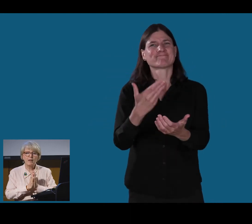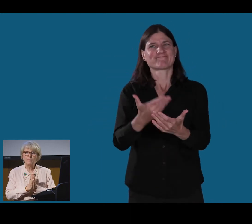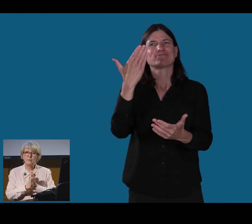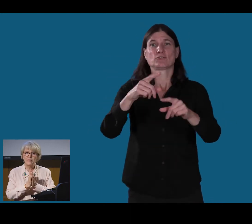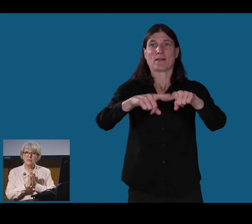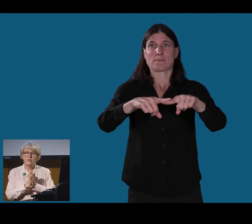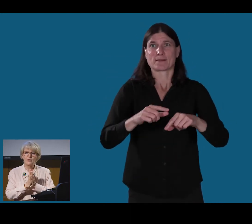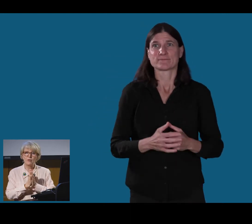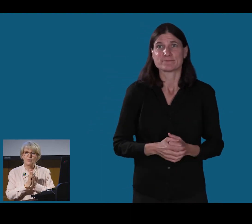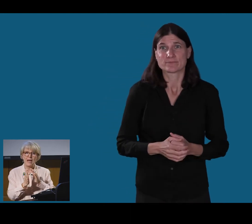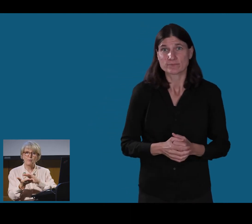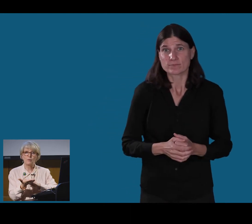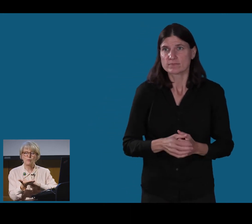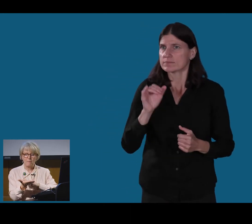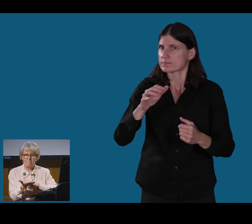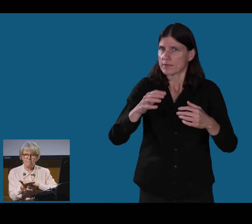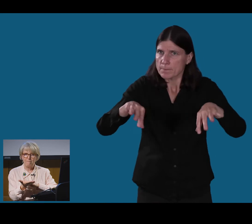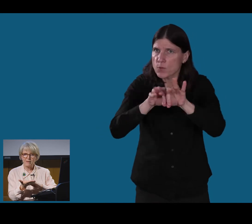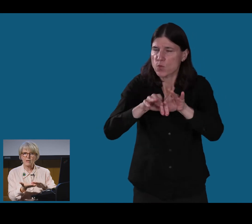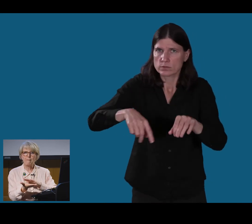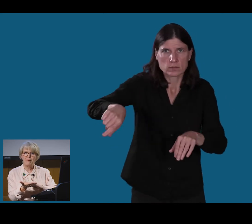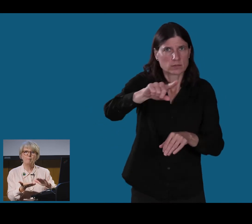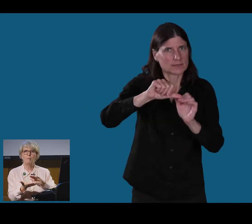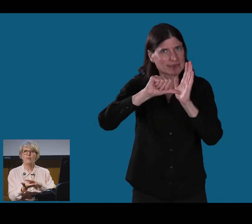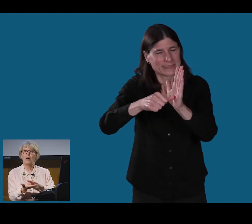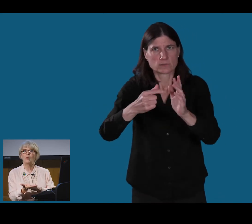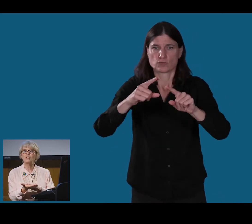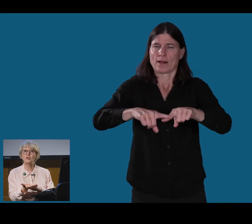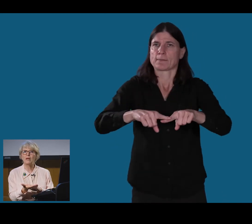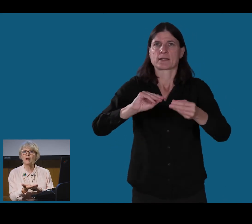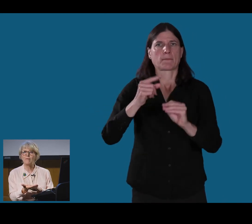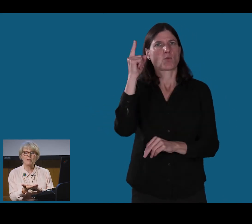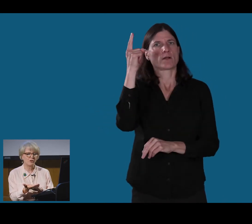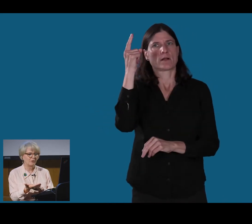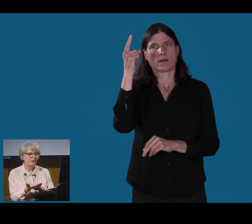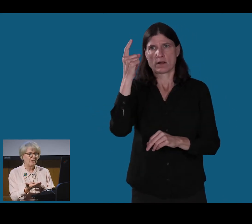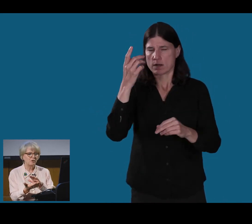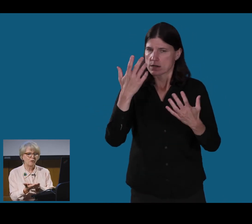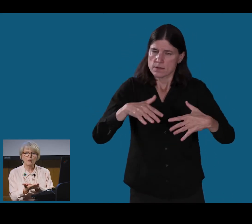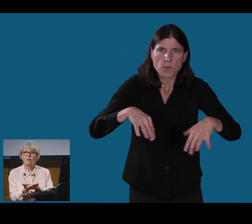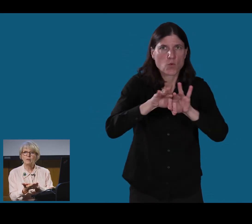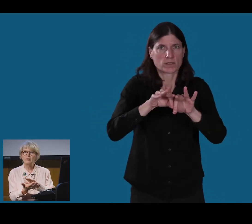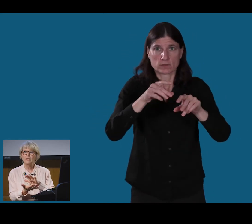Reliability is considered the absolute basic minimum without which you cannot have a measure- It's critical.